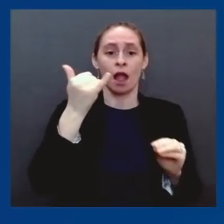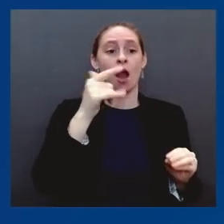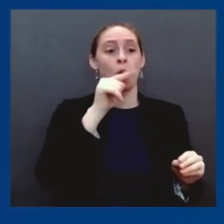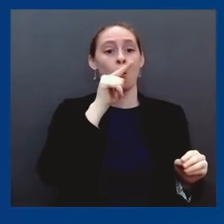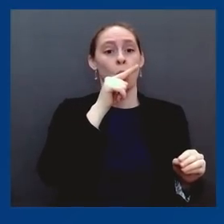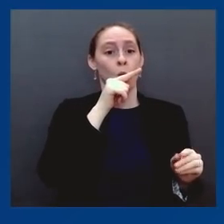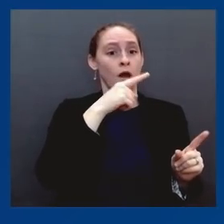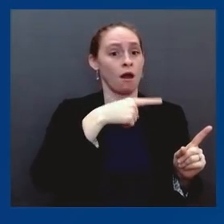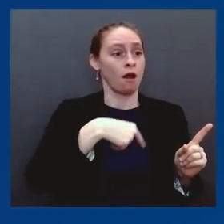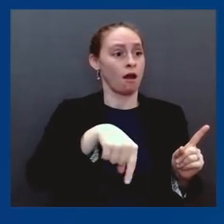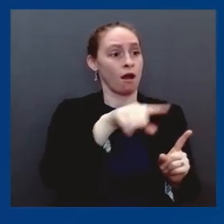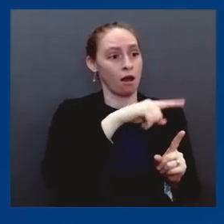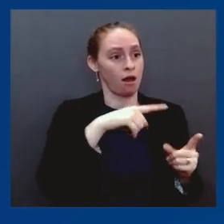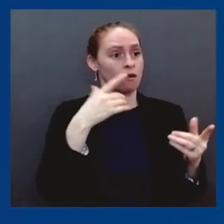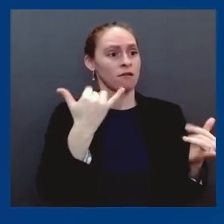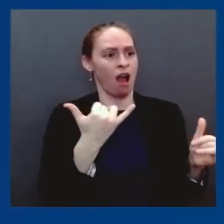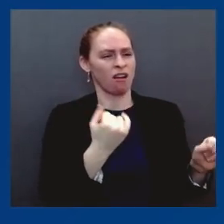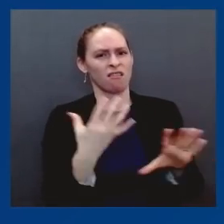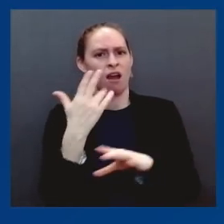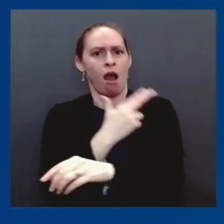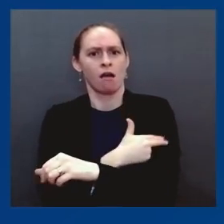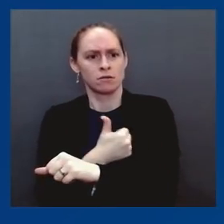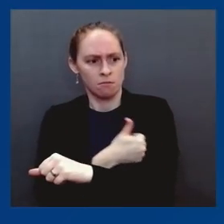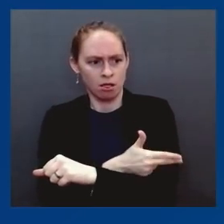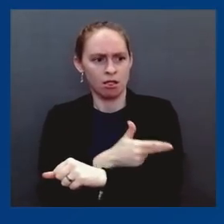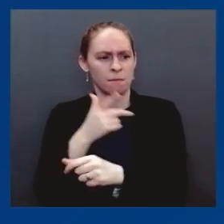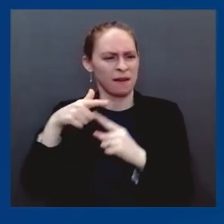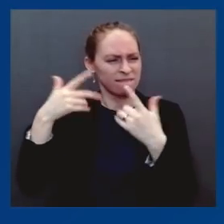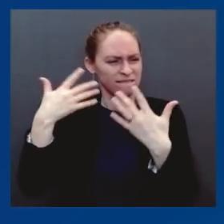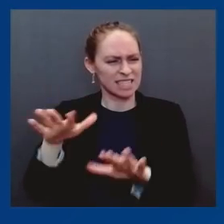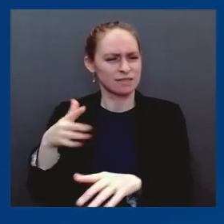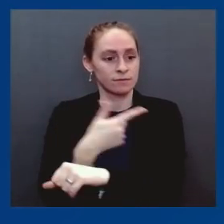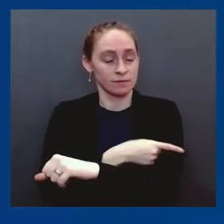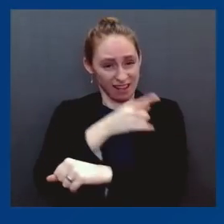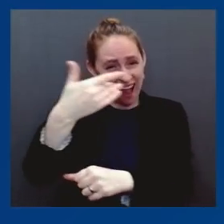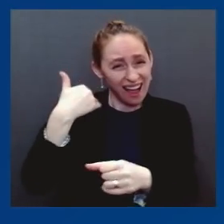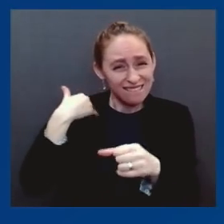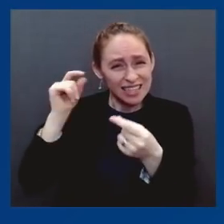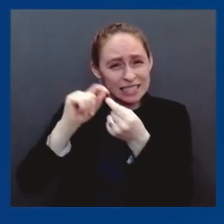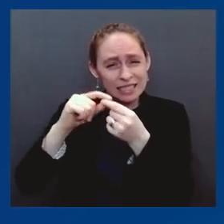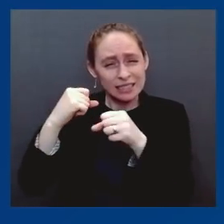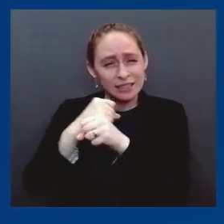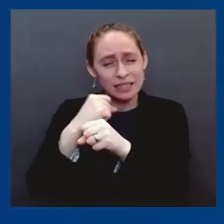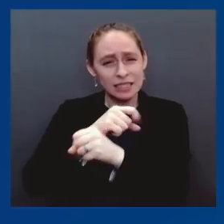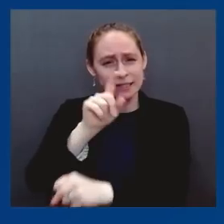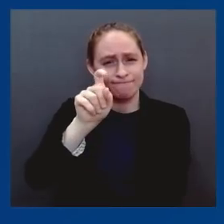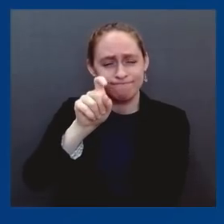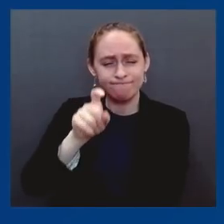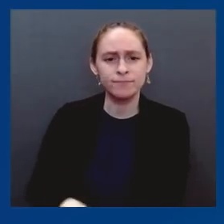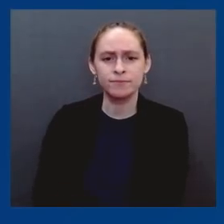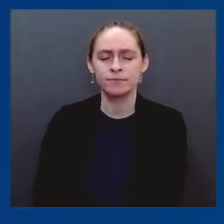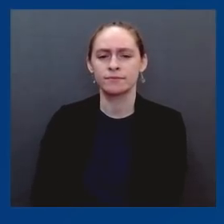another shot just to keep something like Omicron, or whatever might be coming next, at bay?